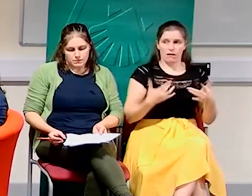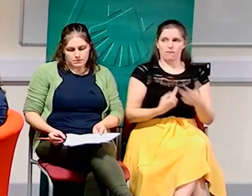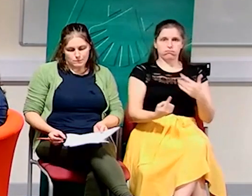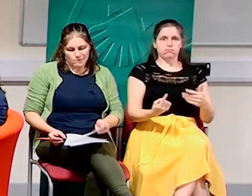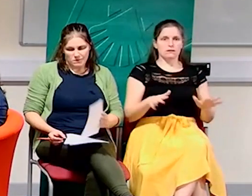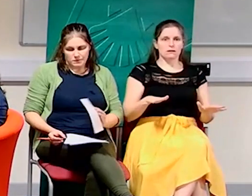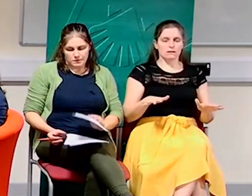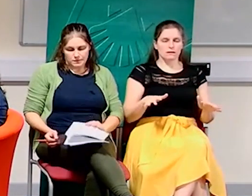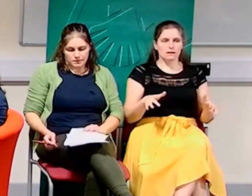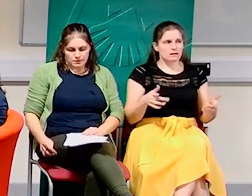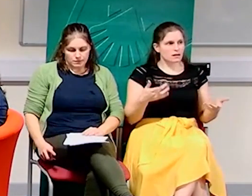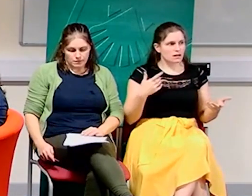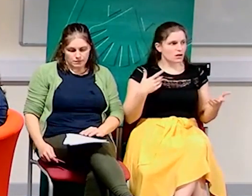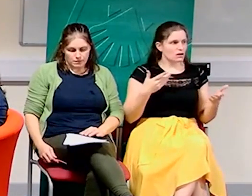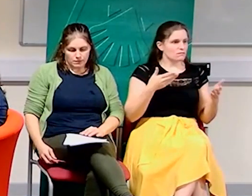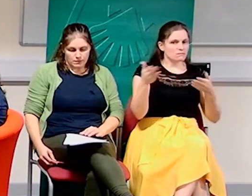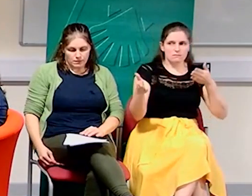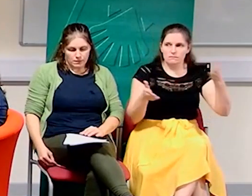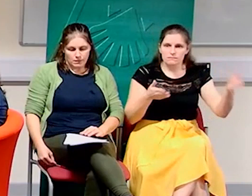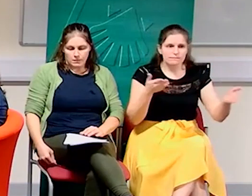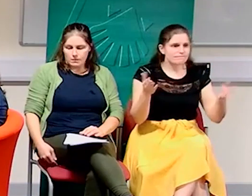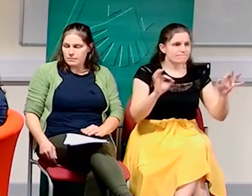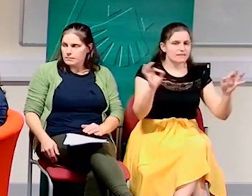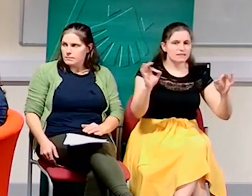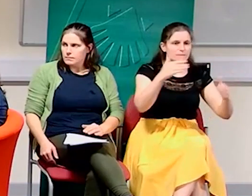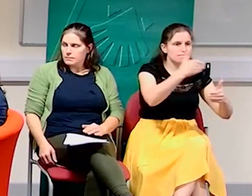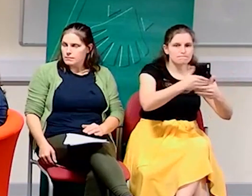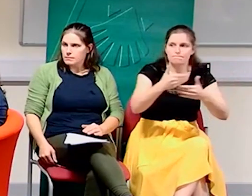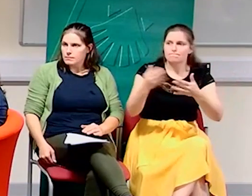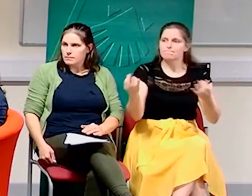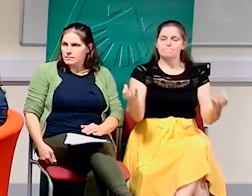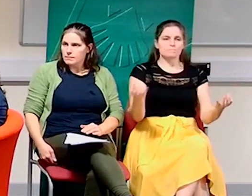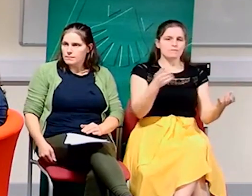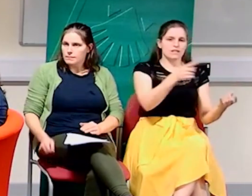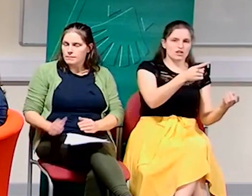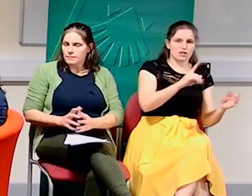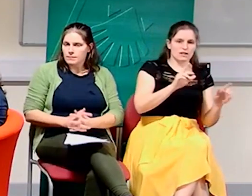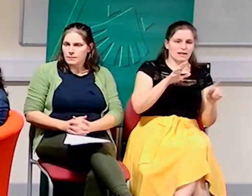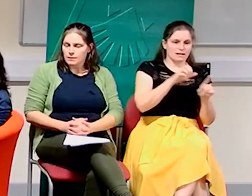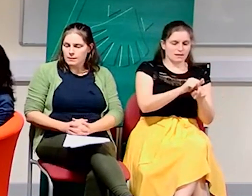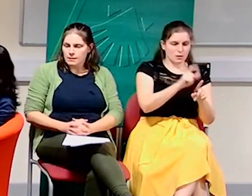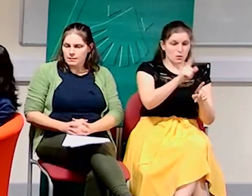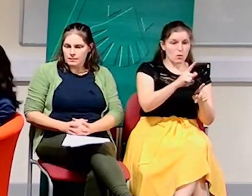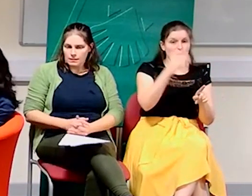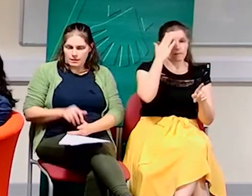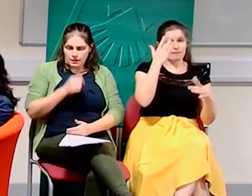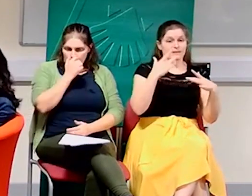didn't know where to turn um she had diagnosis of global developmental delay really not much